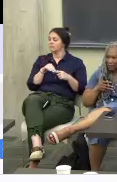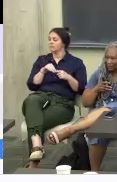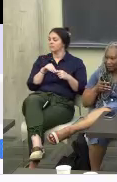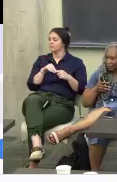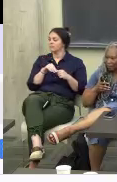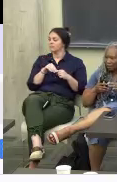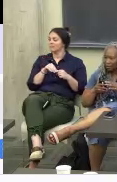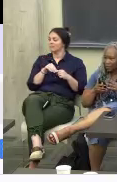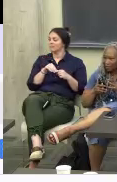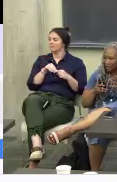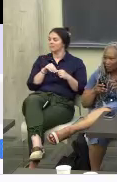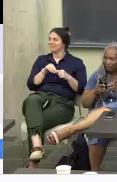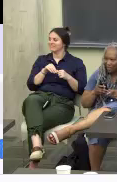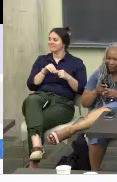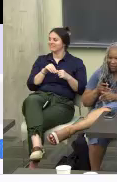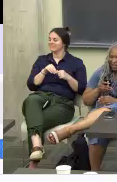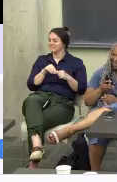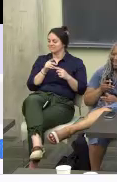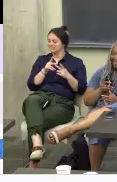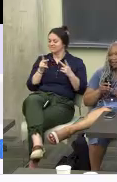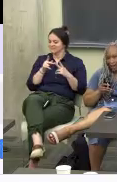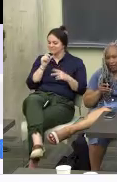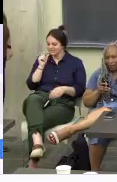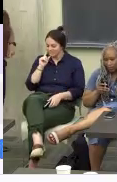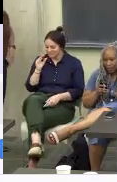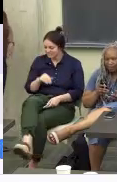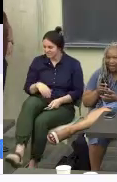Expected or like how do we find ourselves like I know it's random,